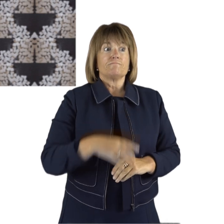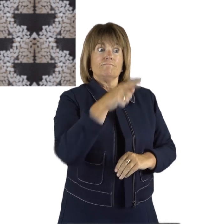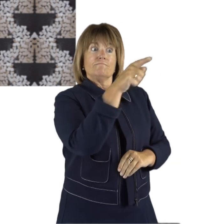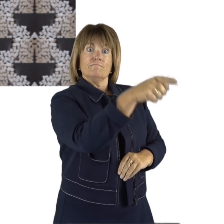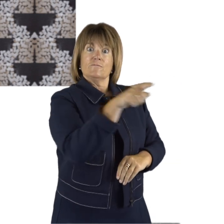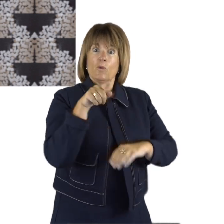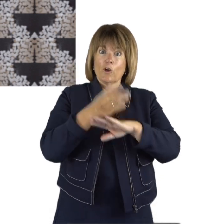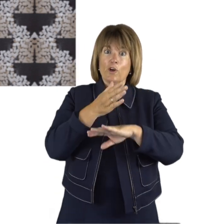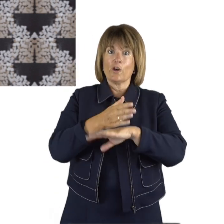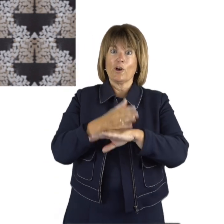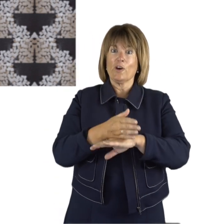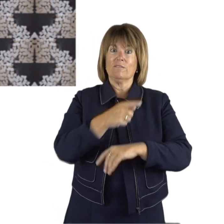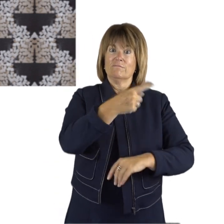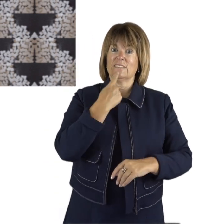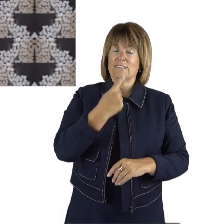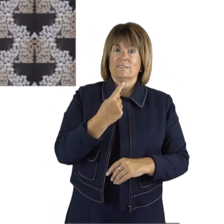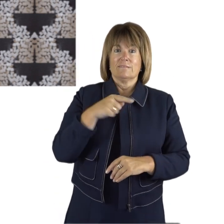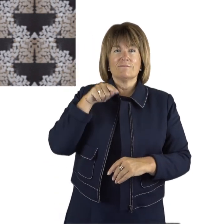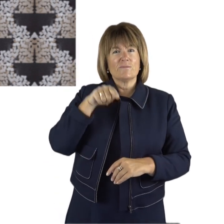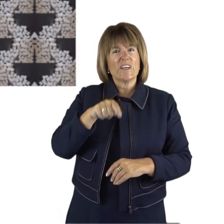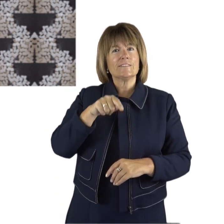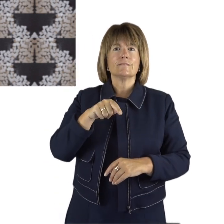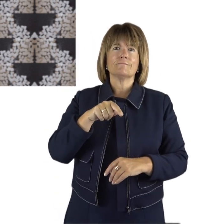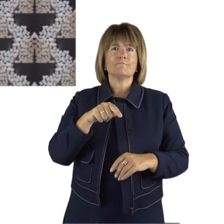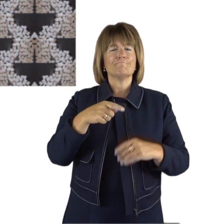Of the work, selector, Anthony Shapland, said: